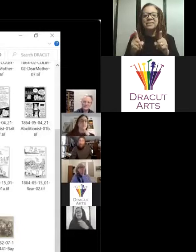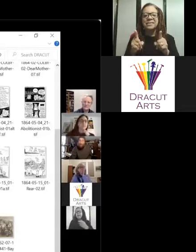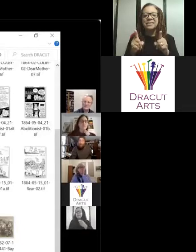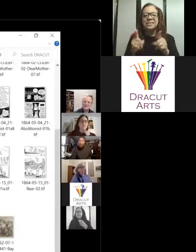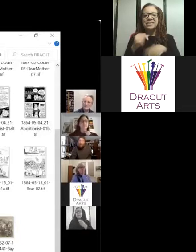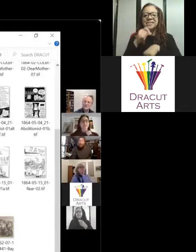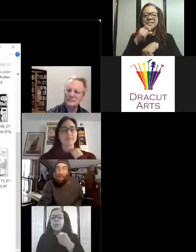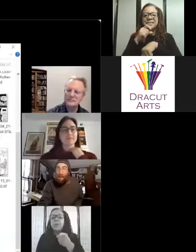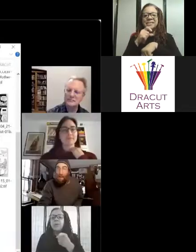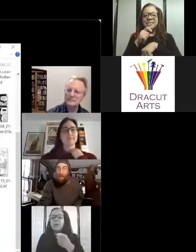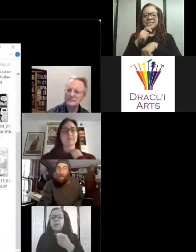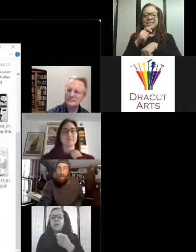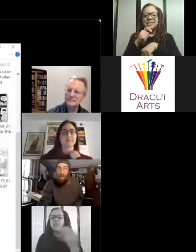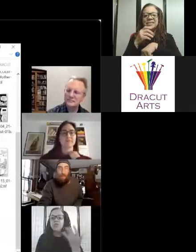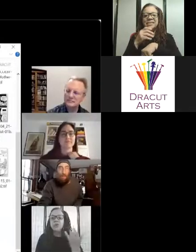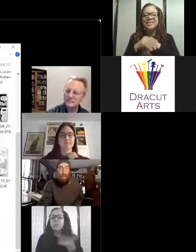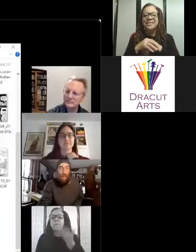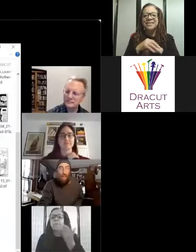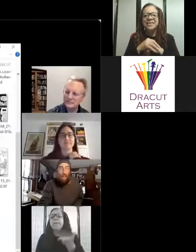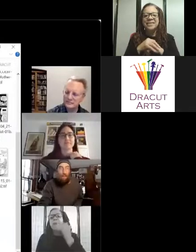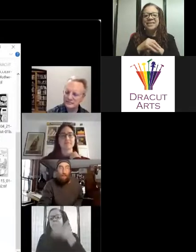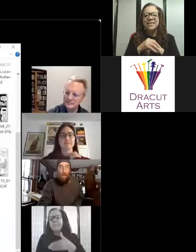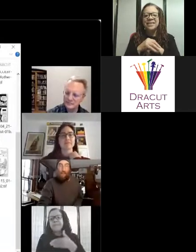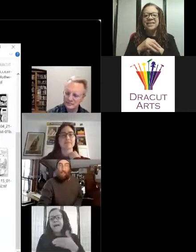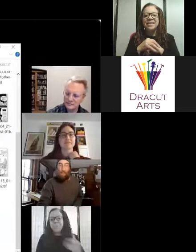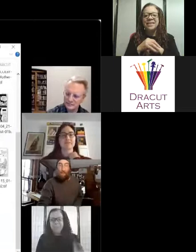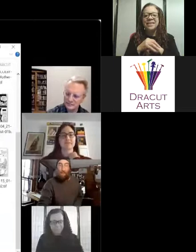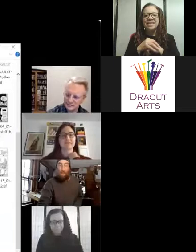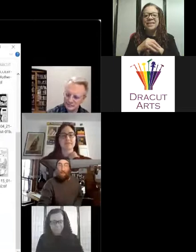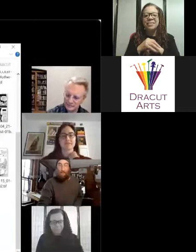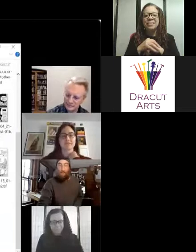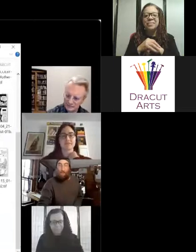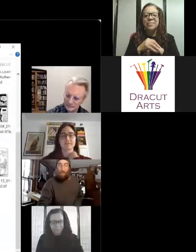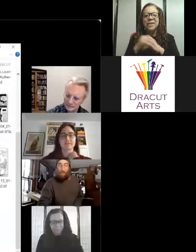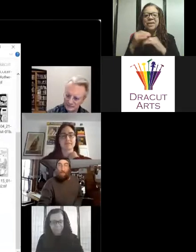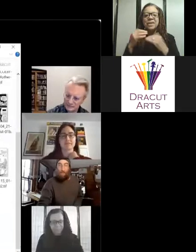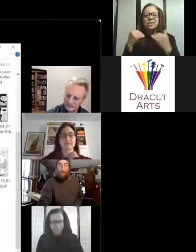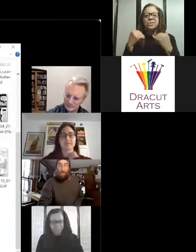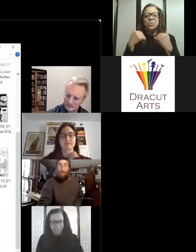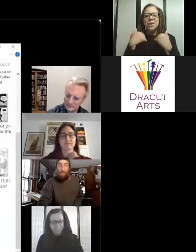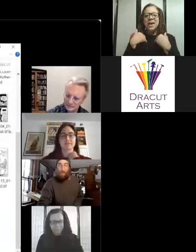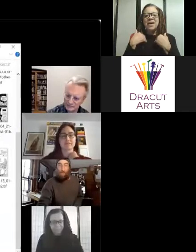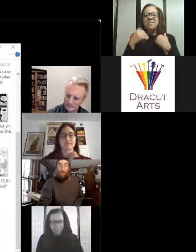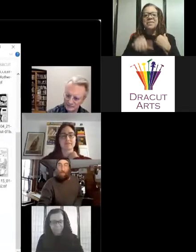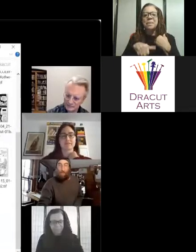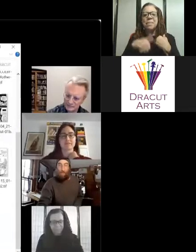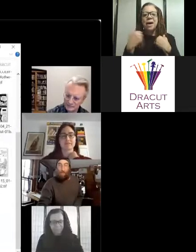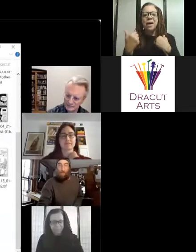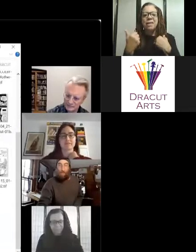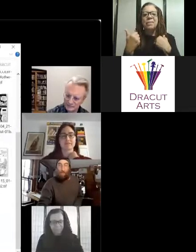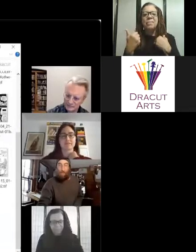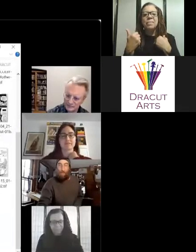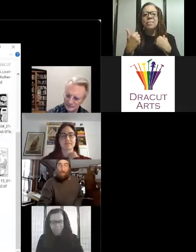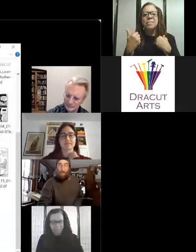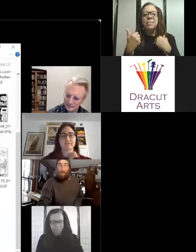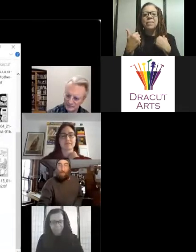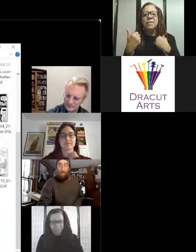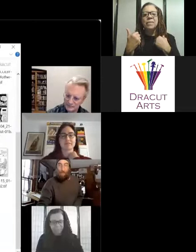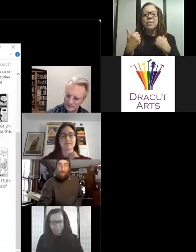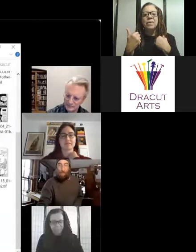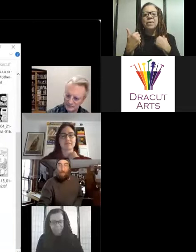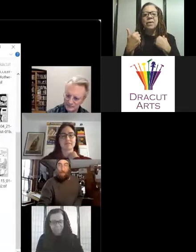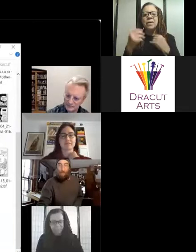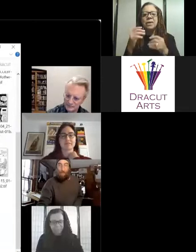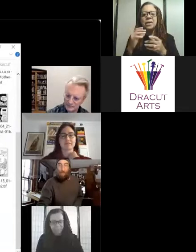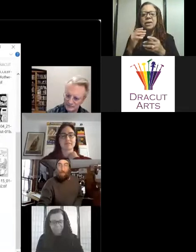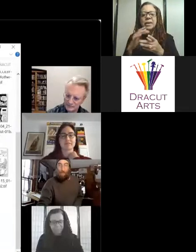Maybe I'll stop there for today. Do we have some comments or questions?